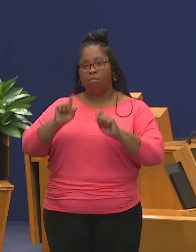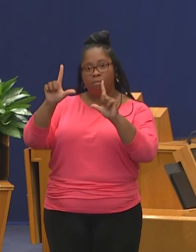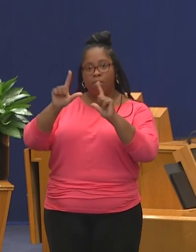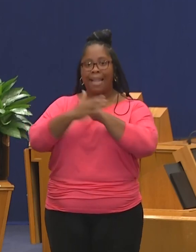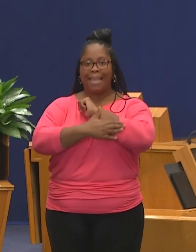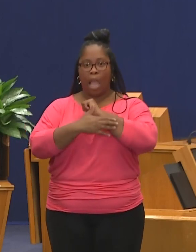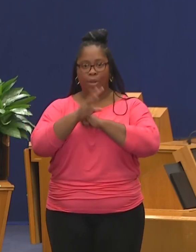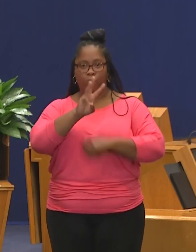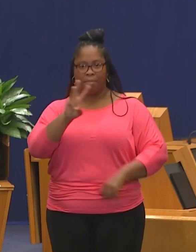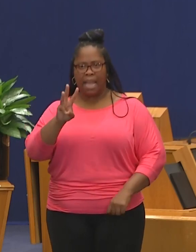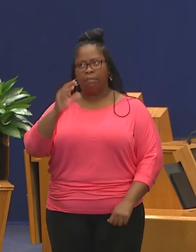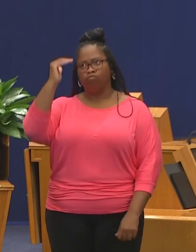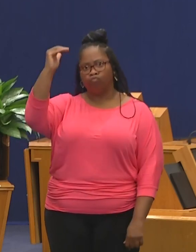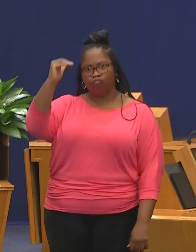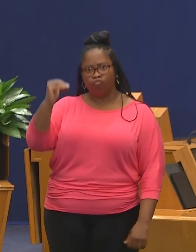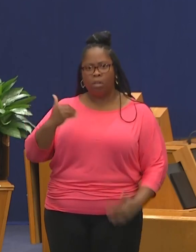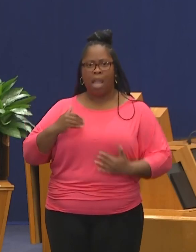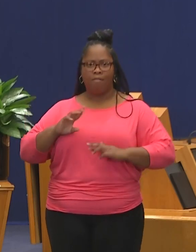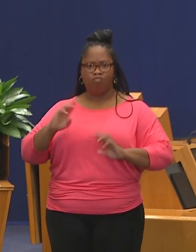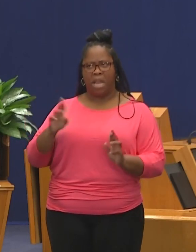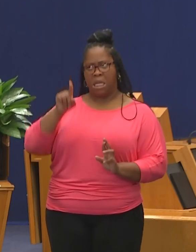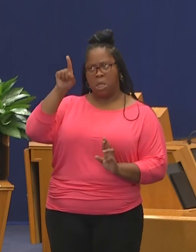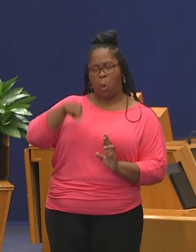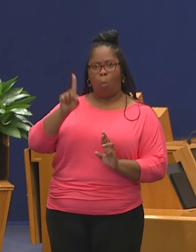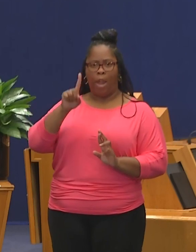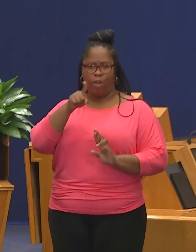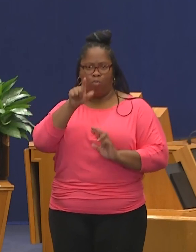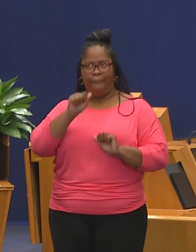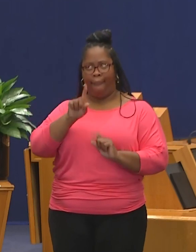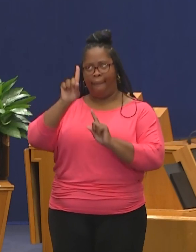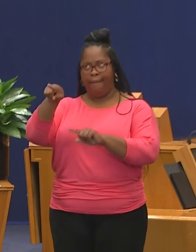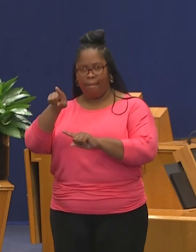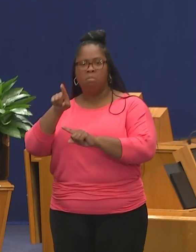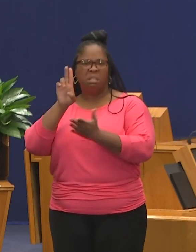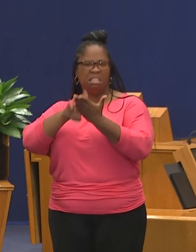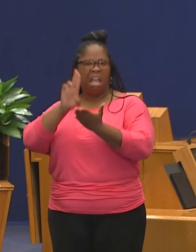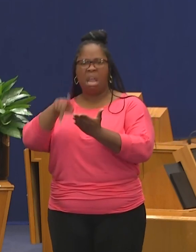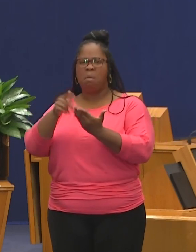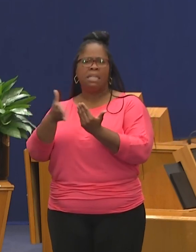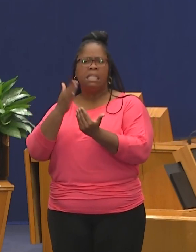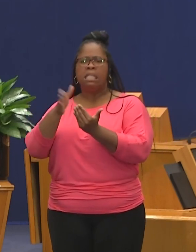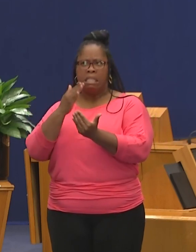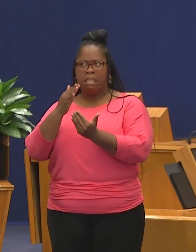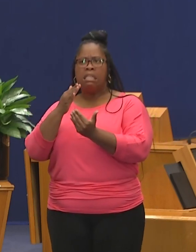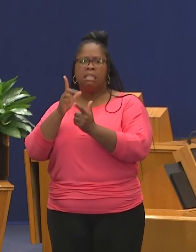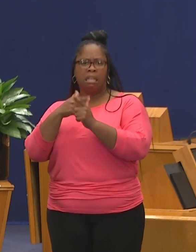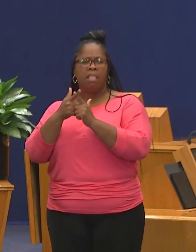SITE, PLEASE GO TO THE COUNTY'S WEBSITE. THEY'RE LISTED THERE AND IT'S